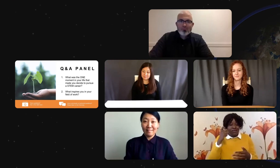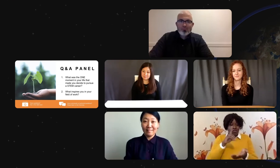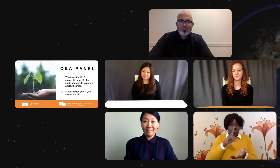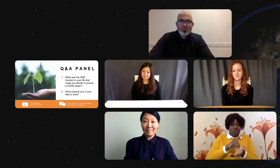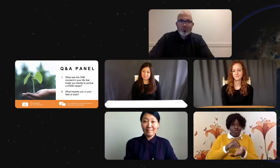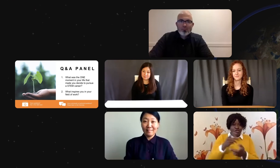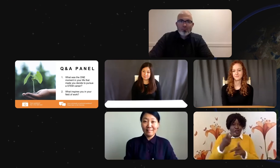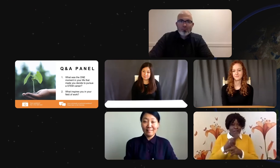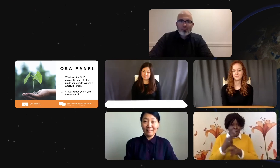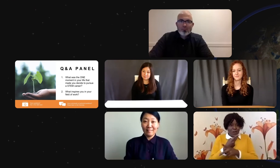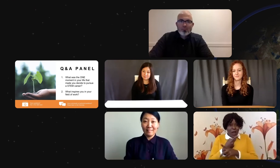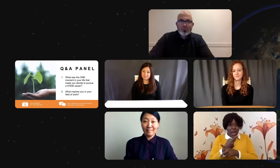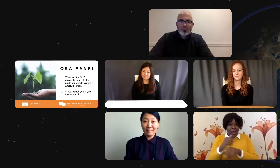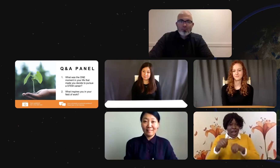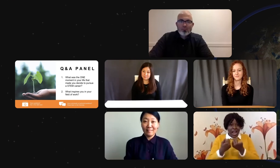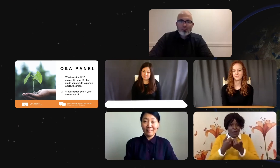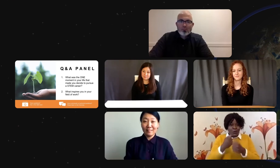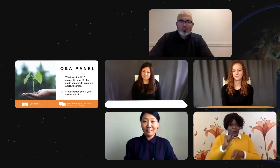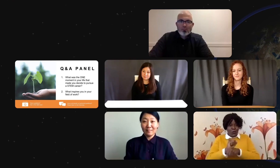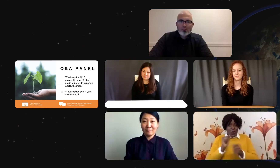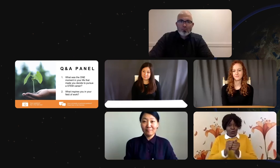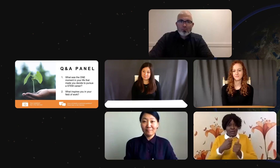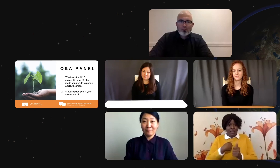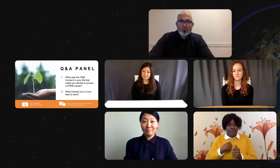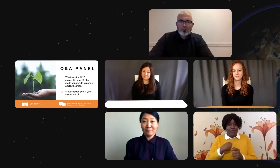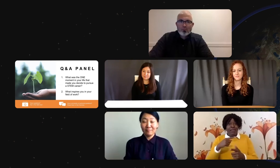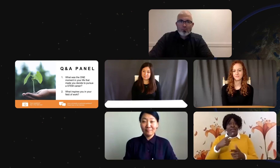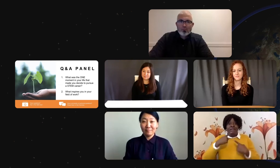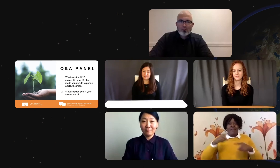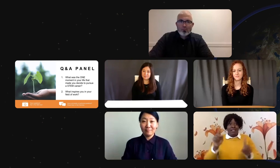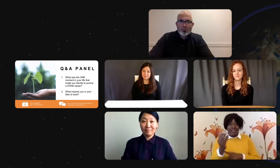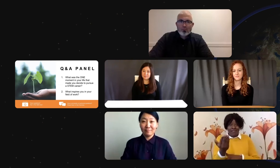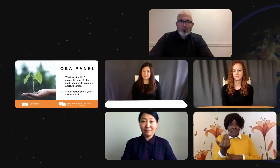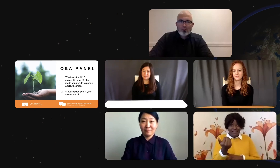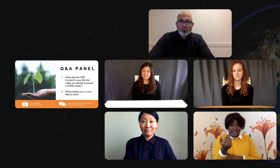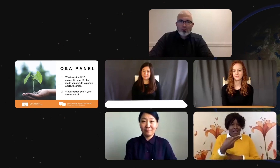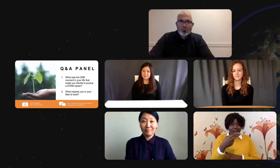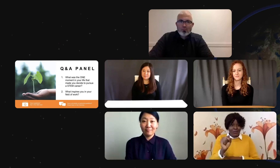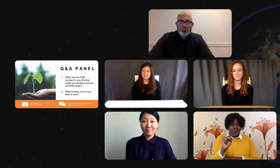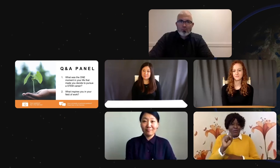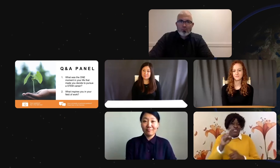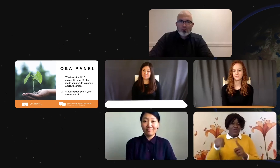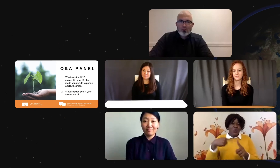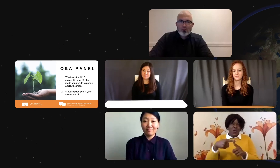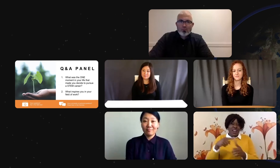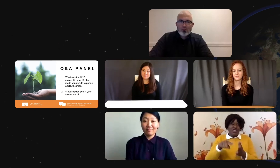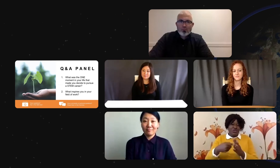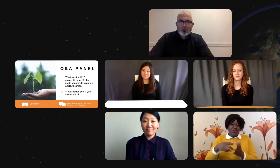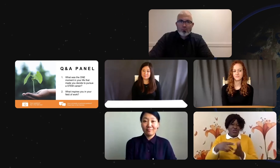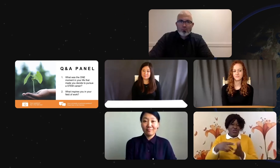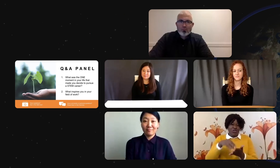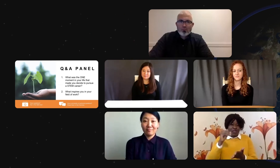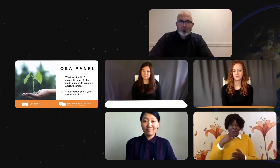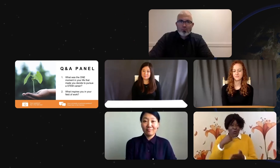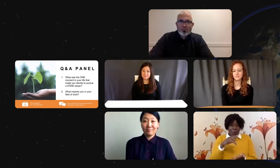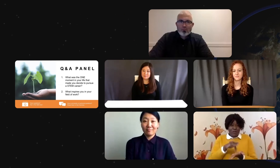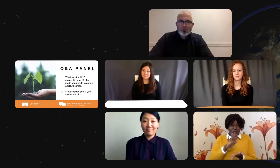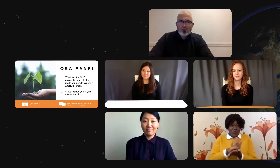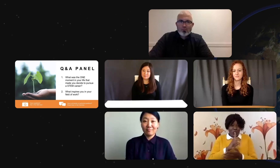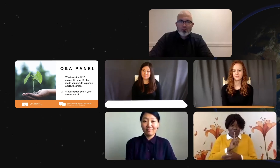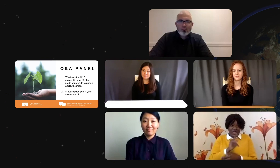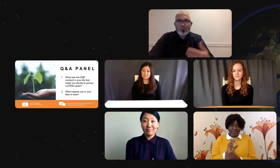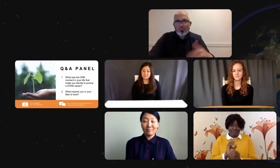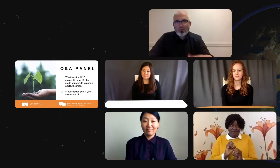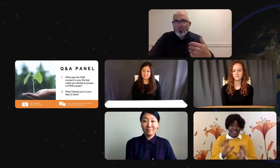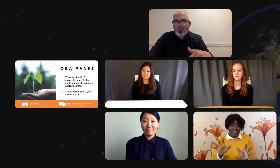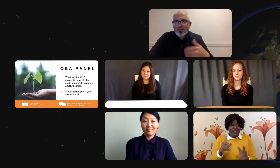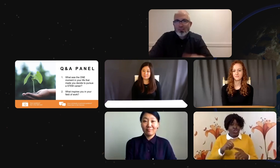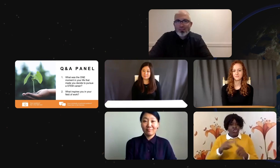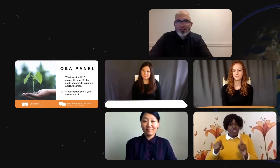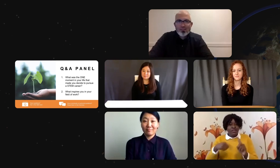Doctors wanted to figure out how they could work with me.